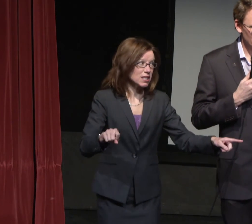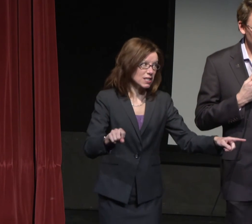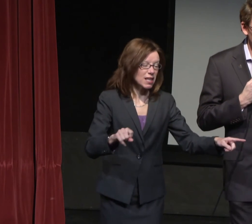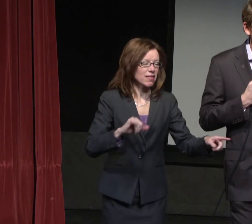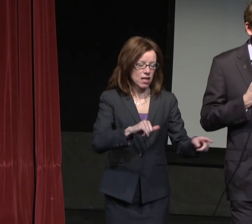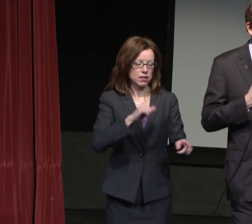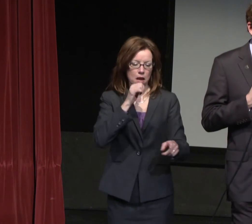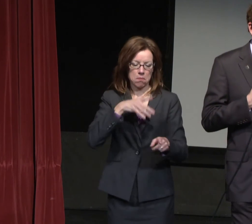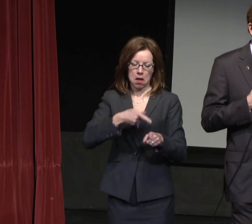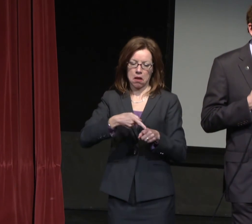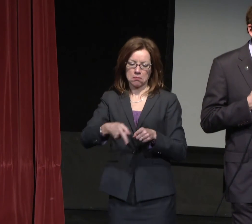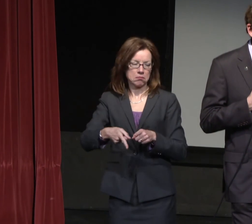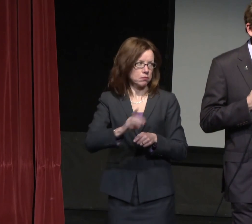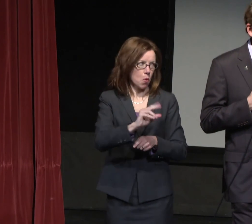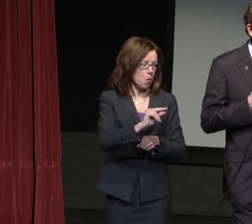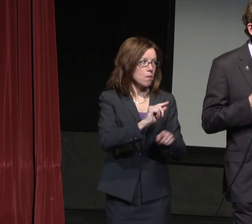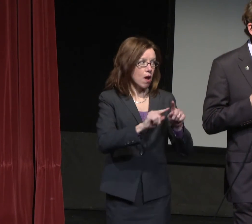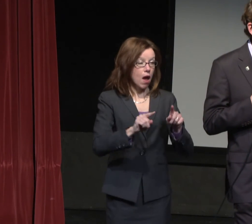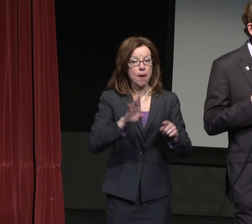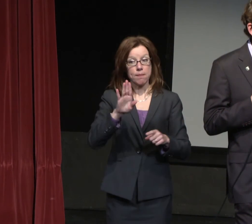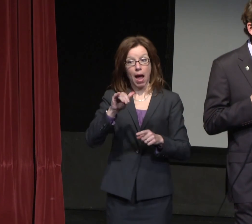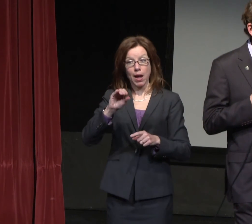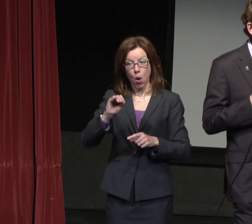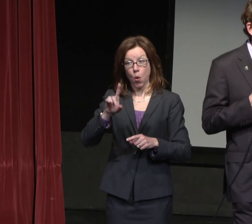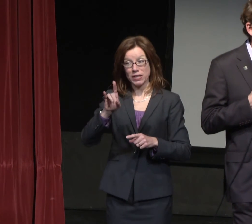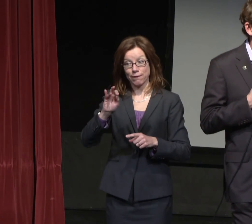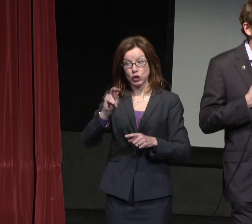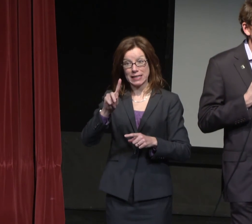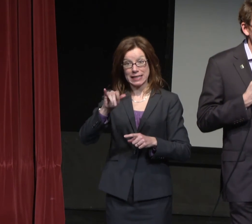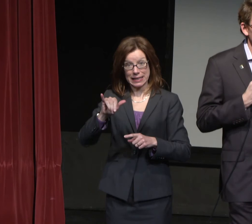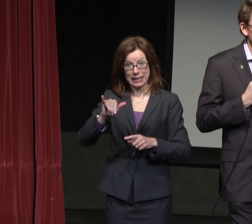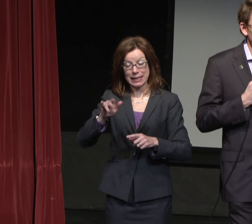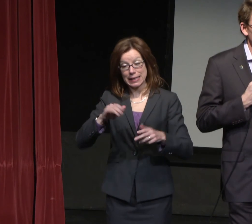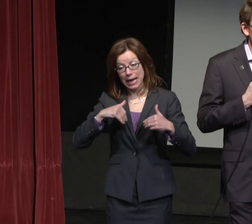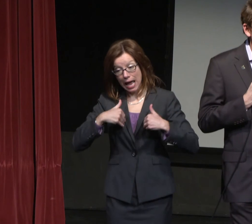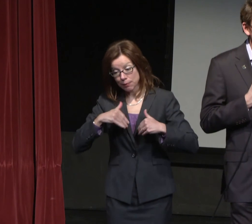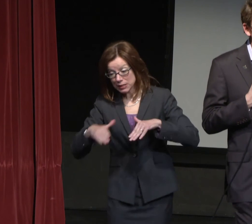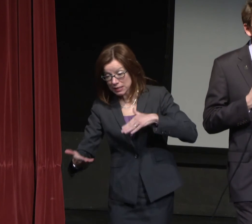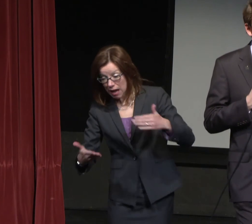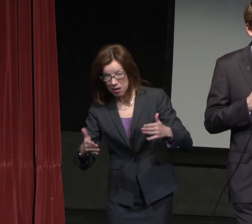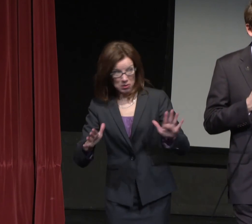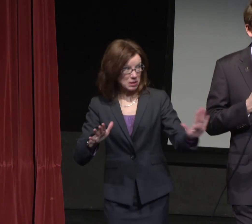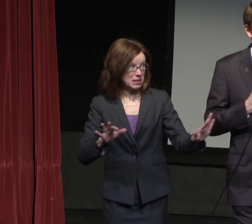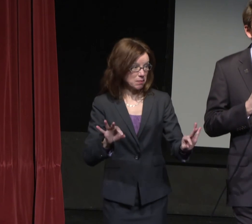but I think biodiversity loss is very important. One more thing on that topic is